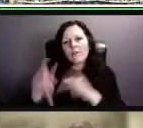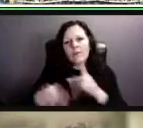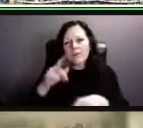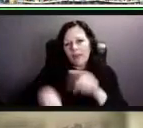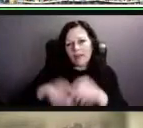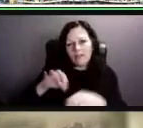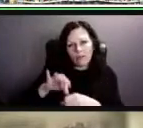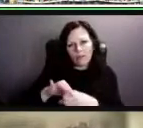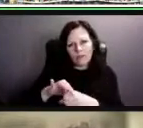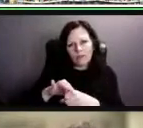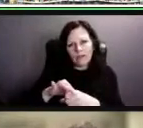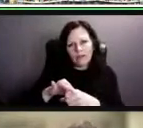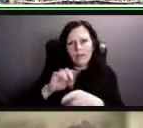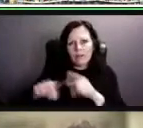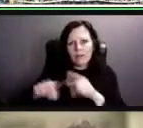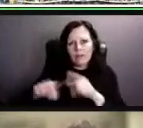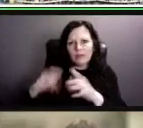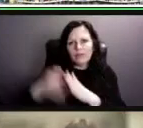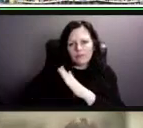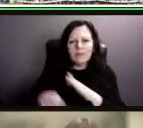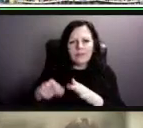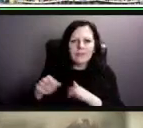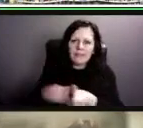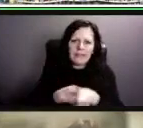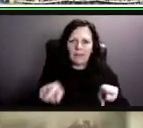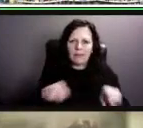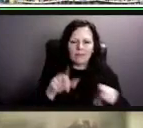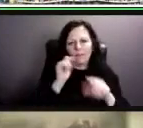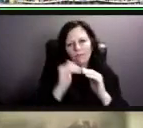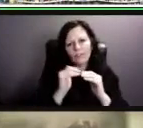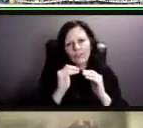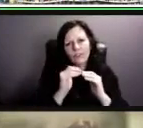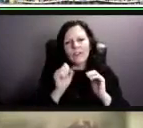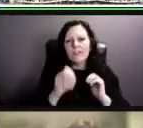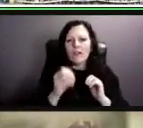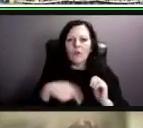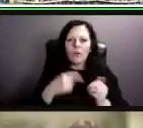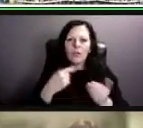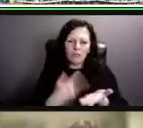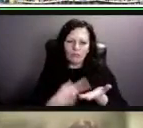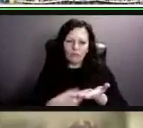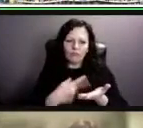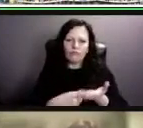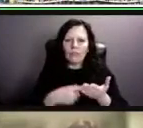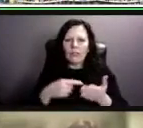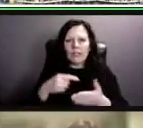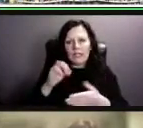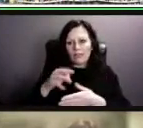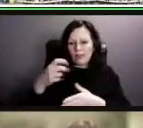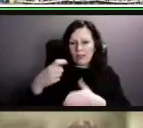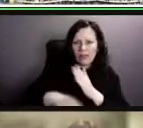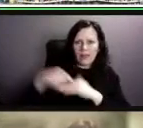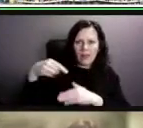PEOPLE WHO DON'T GET THE OPPORTUNITY TO GO IN ON IT. AND SO THAT WAS ONE OF THE ONE.